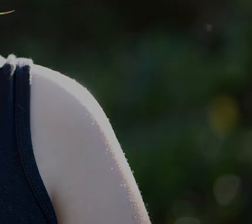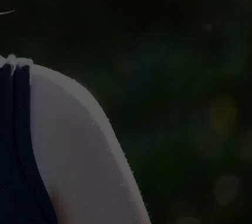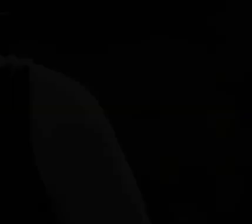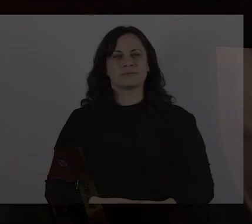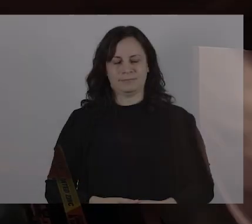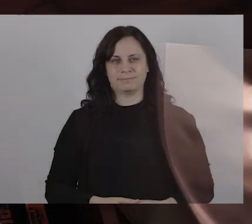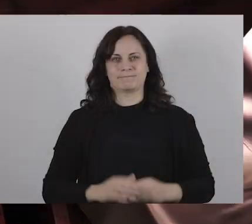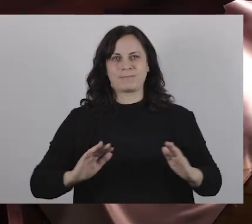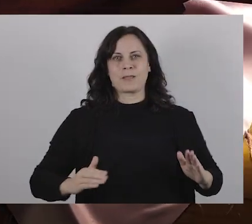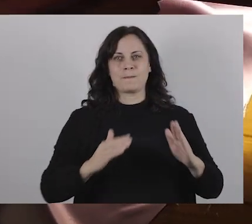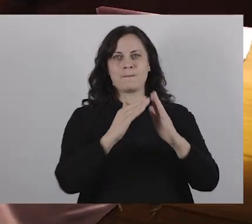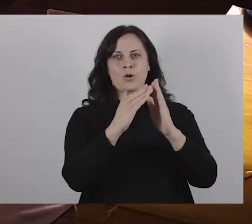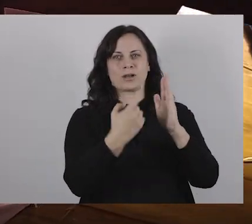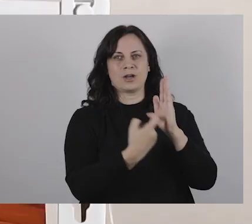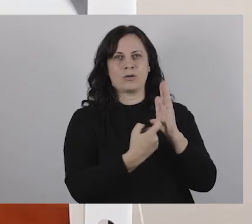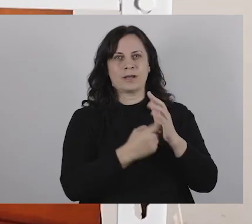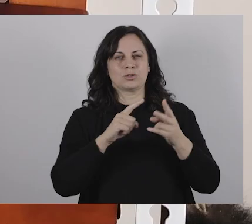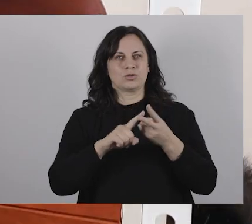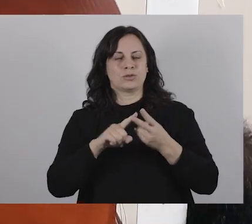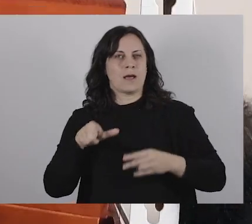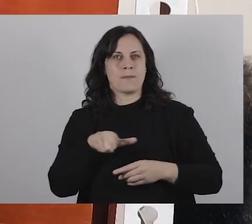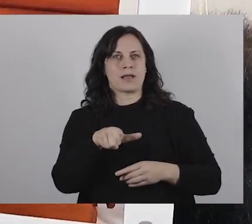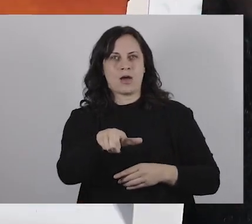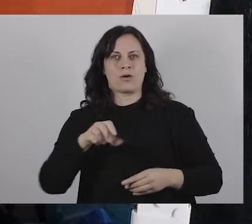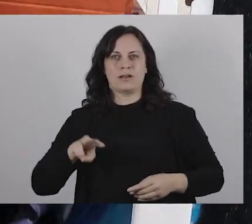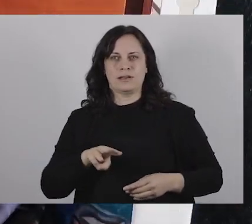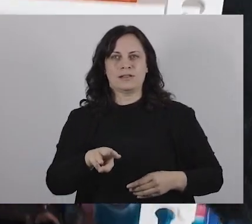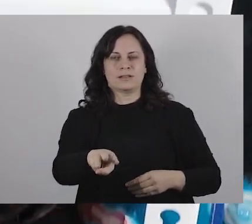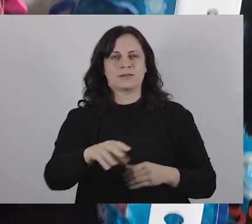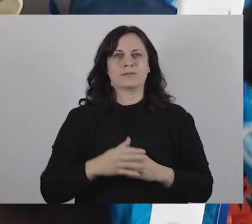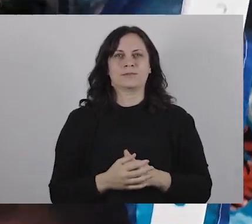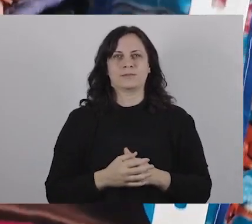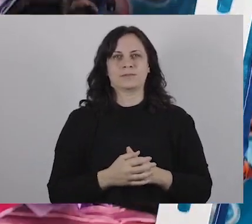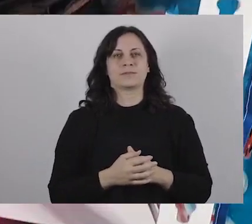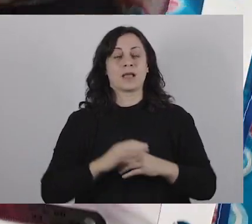Ko Ruapehu te maunga. Ko Wanganui te awa. Ko Aotea te waka.